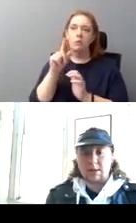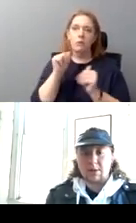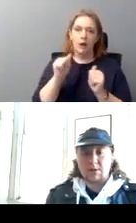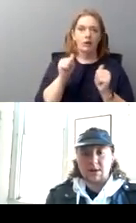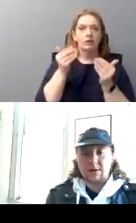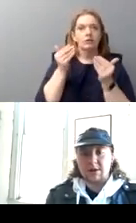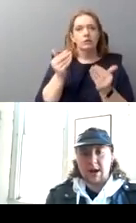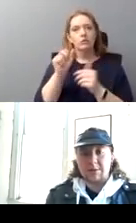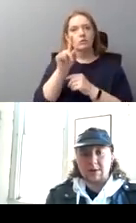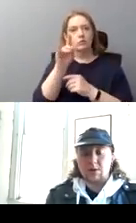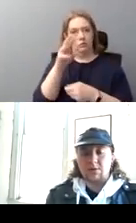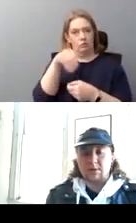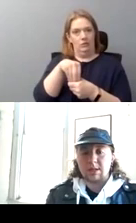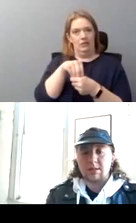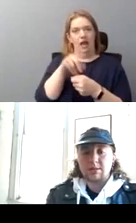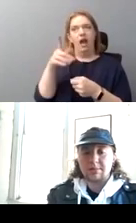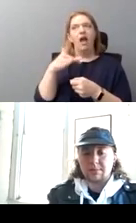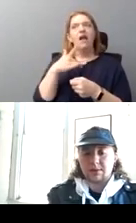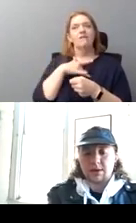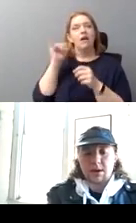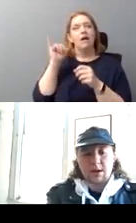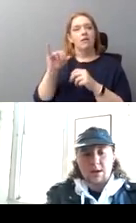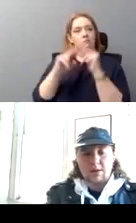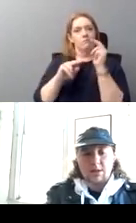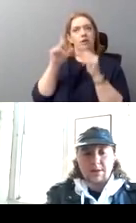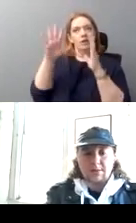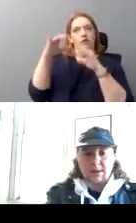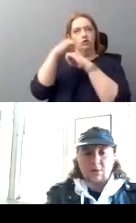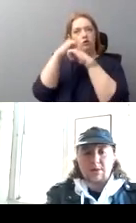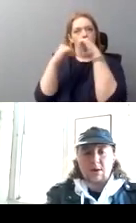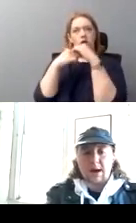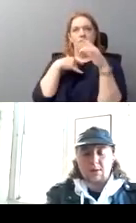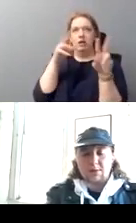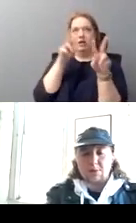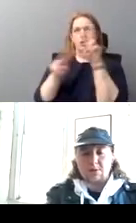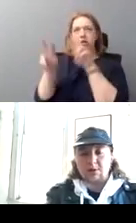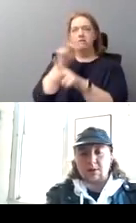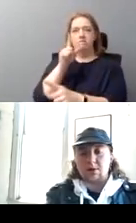bones of 500 Capp Street worked for his needs. The space later would become Ireland's home studio,